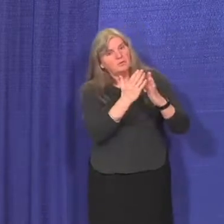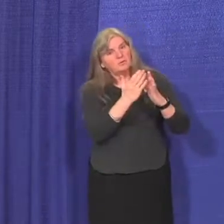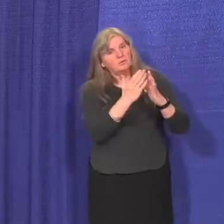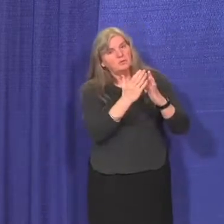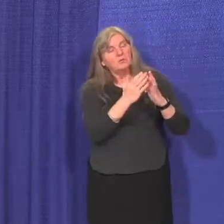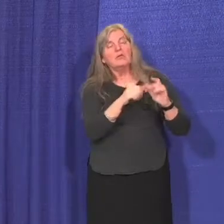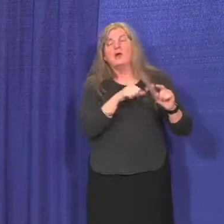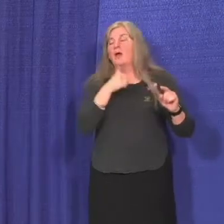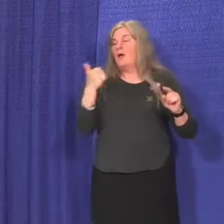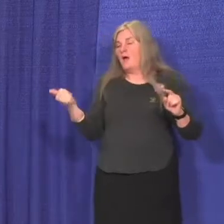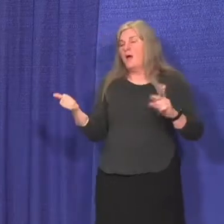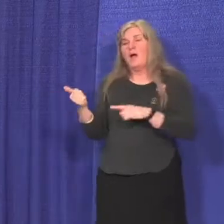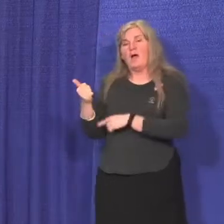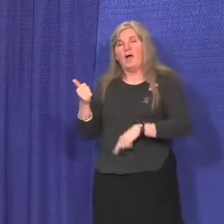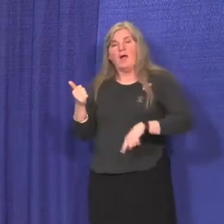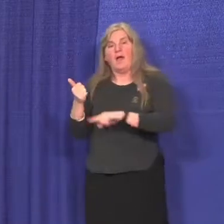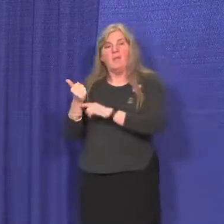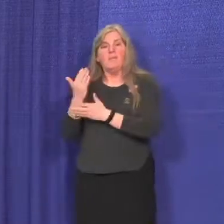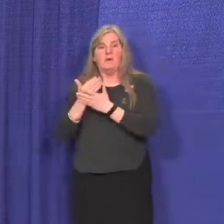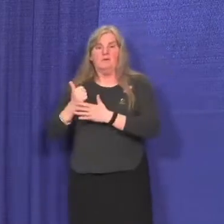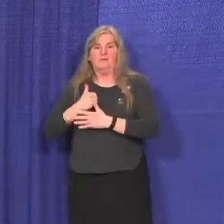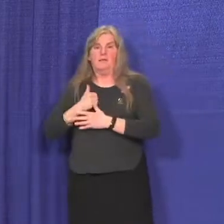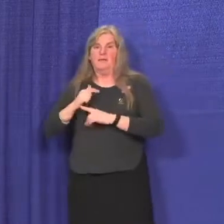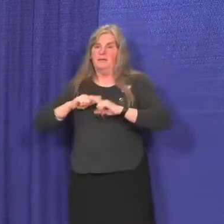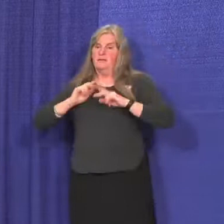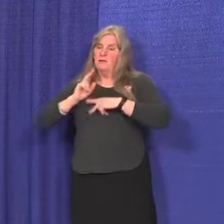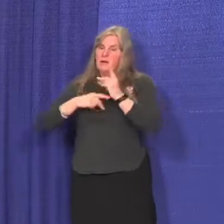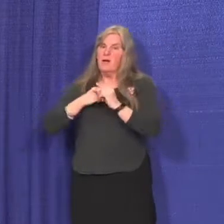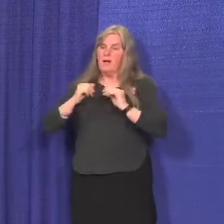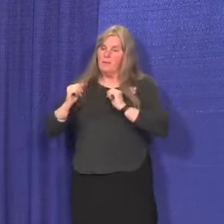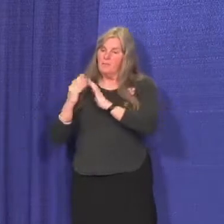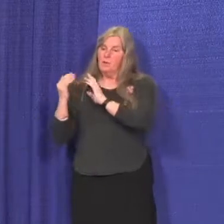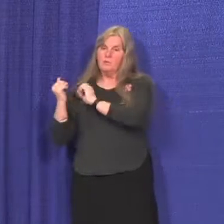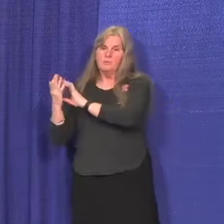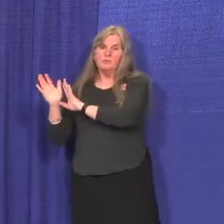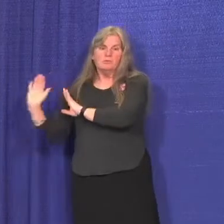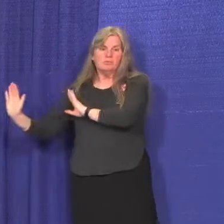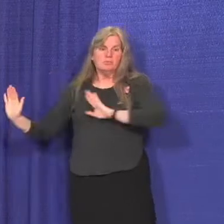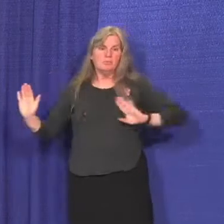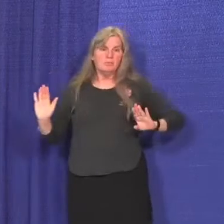don't think there is. We talk always about the tests